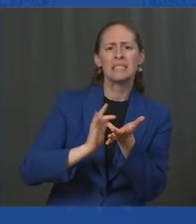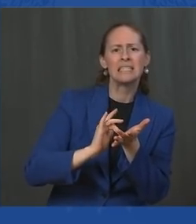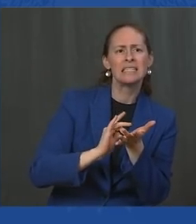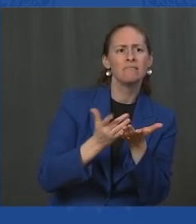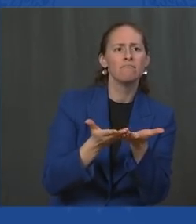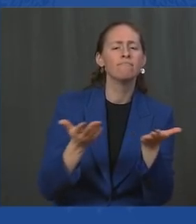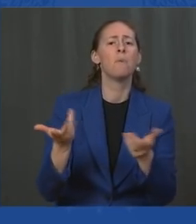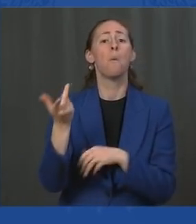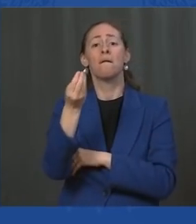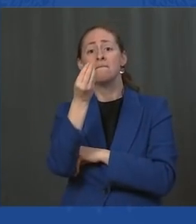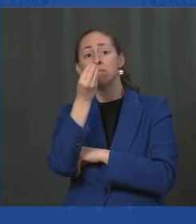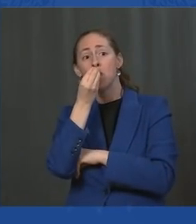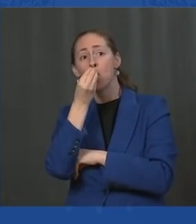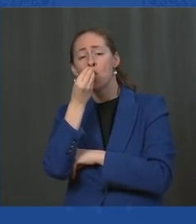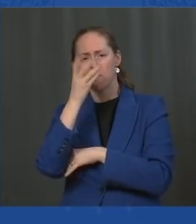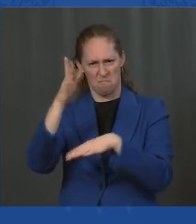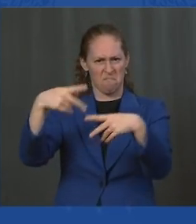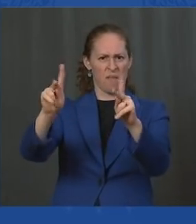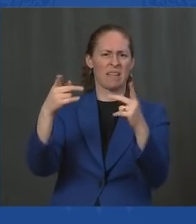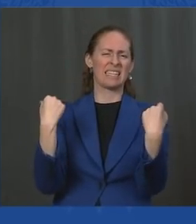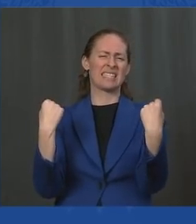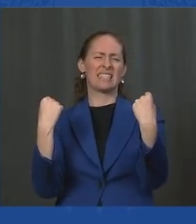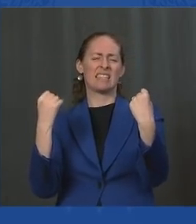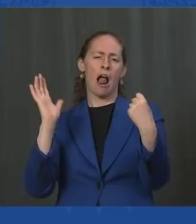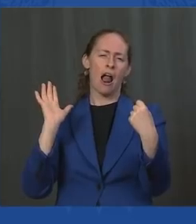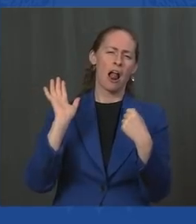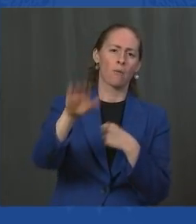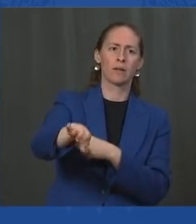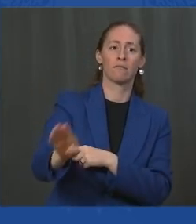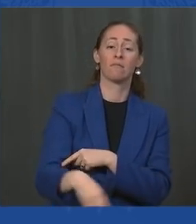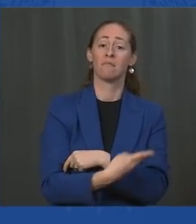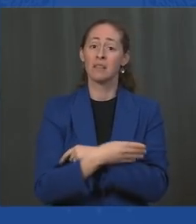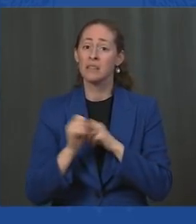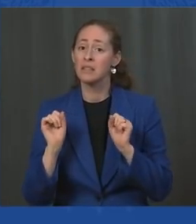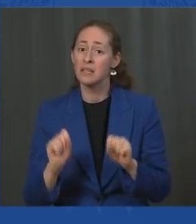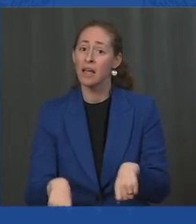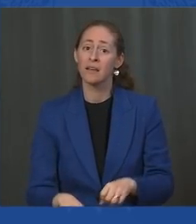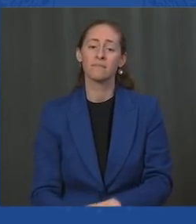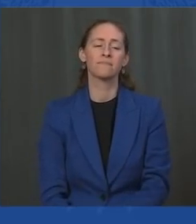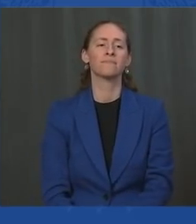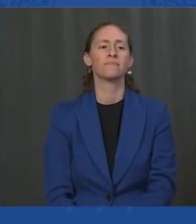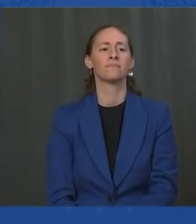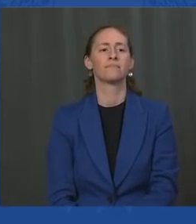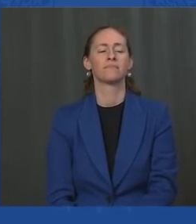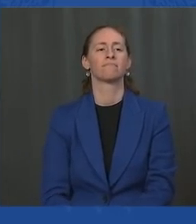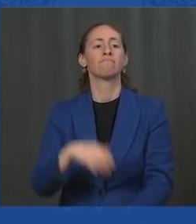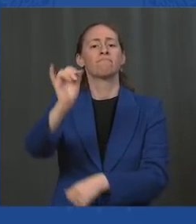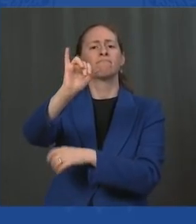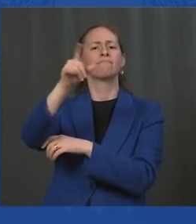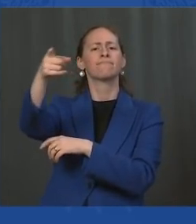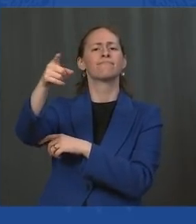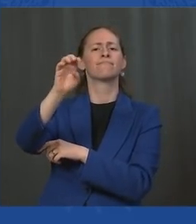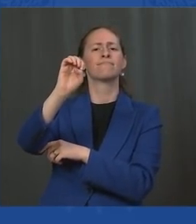In addition, the Environmental Protection Agency has approved emergency waivers for Louisiana and Mississippi